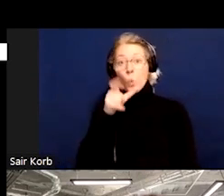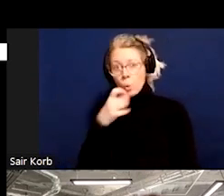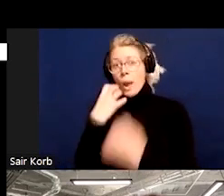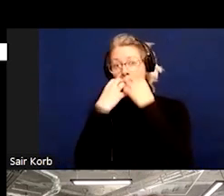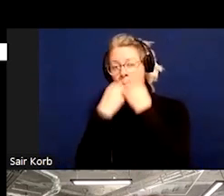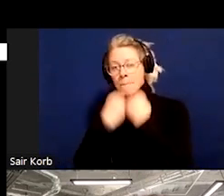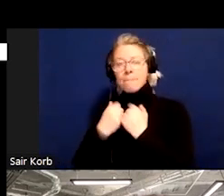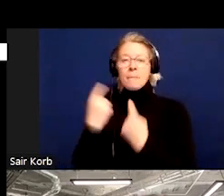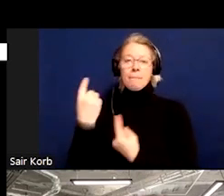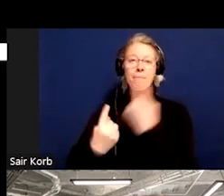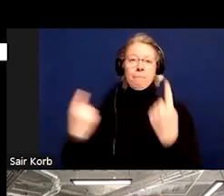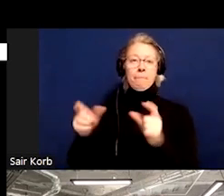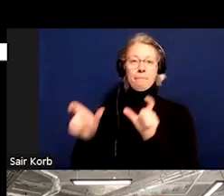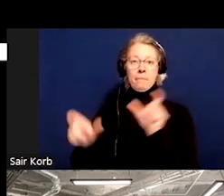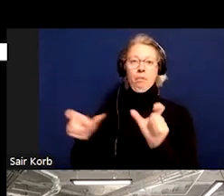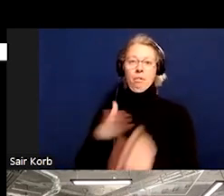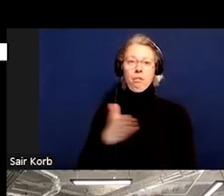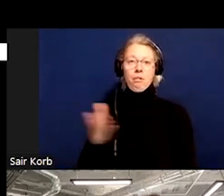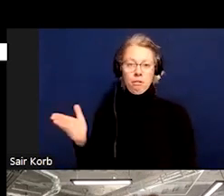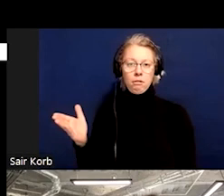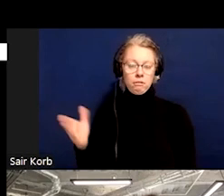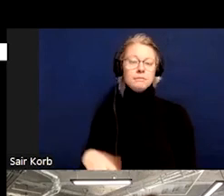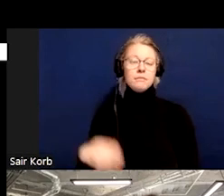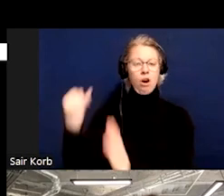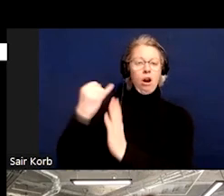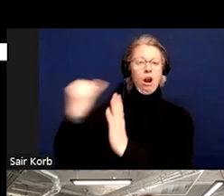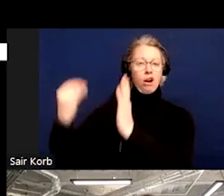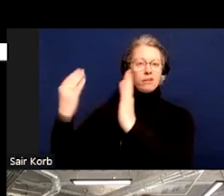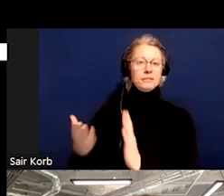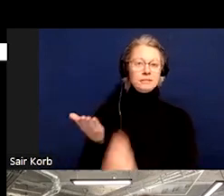artist. And so we wanted to acknowledge that.